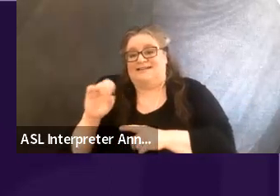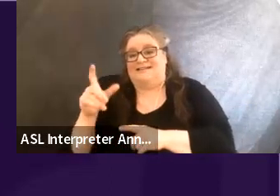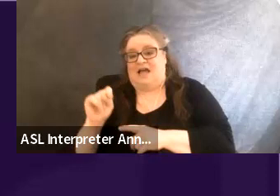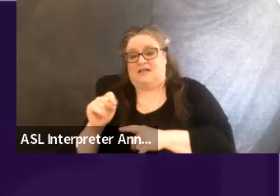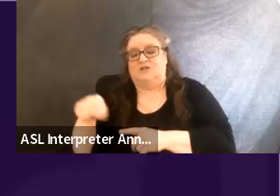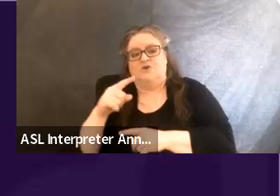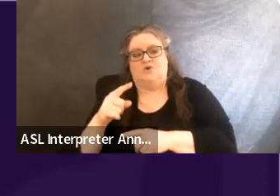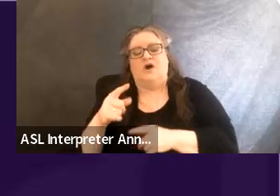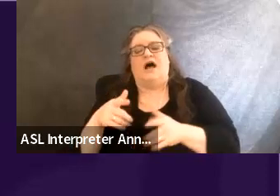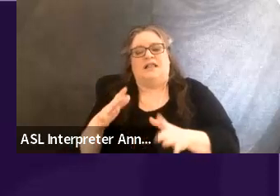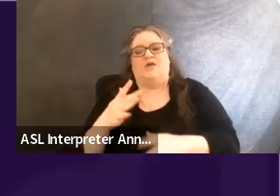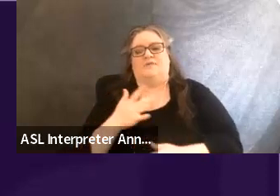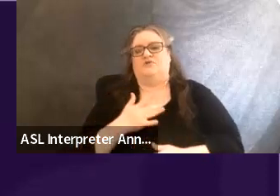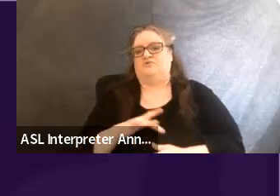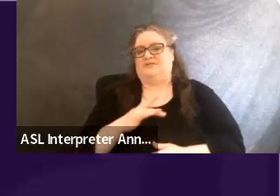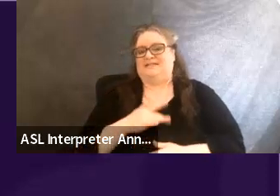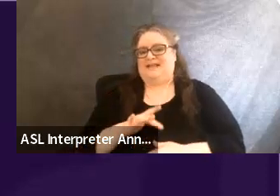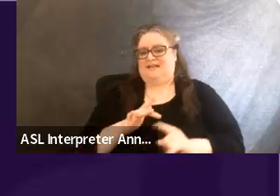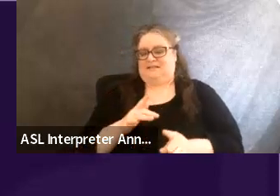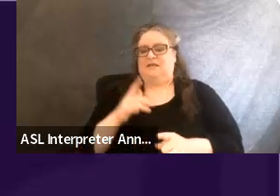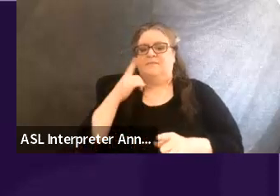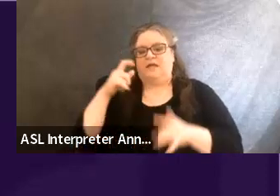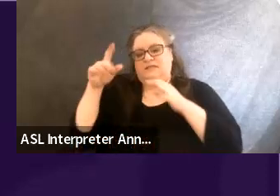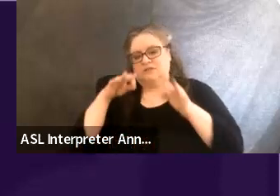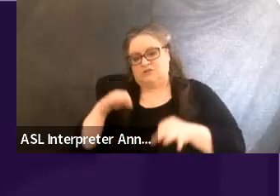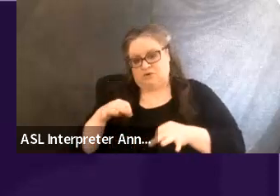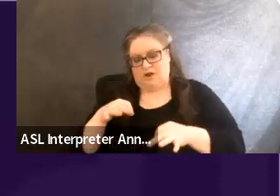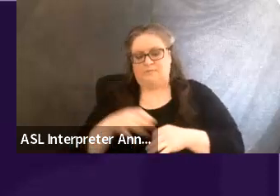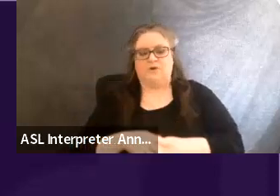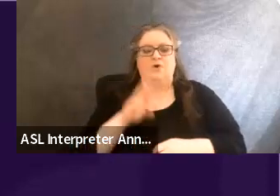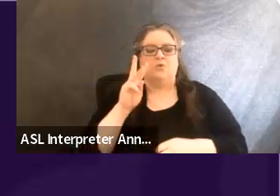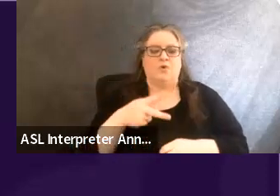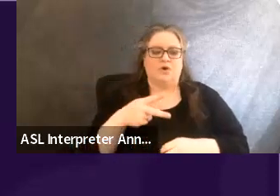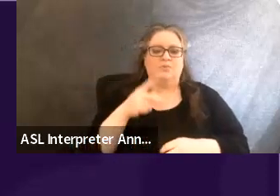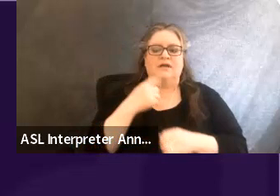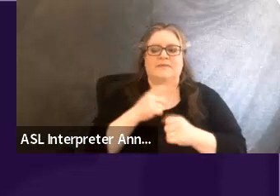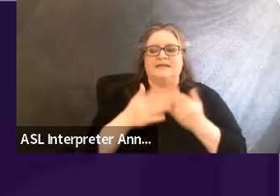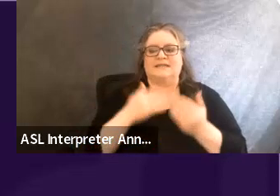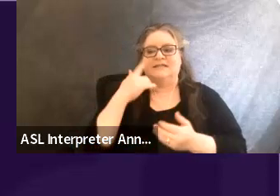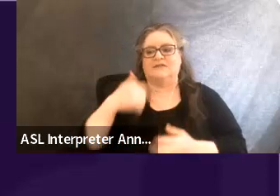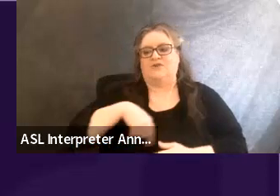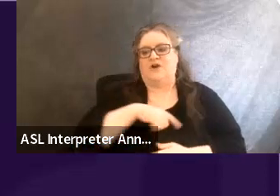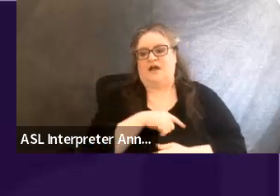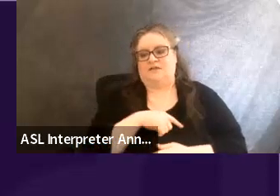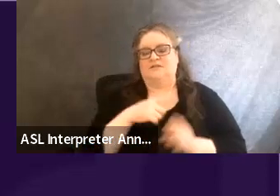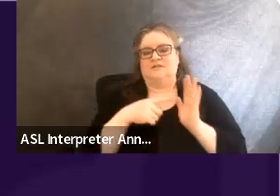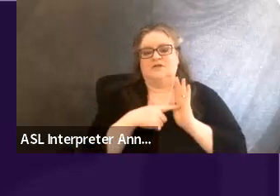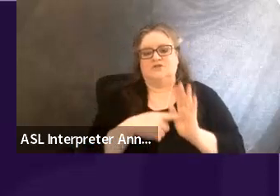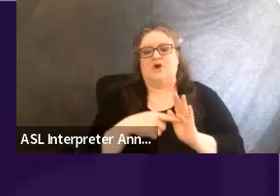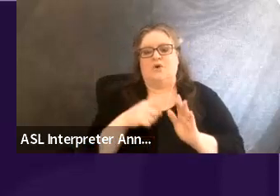what the image is about because you describe it to them. WordPress also makes this easy for us, as shown in the image on the right.